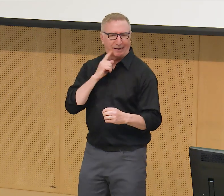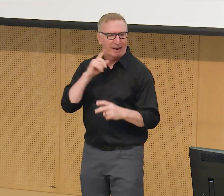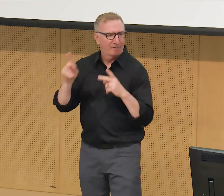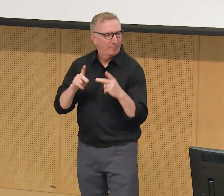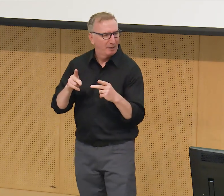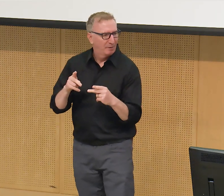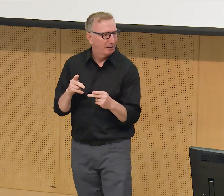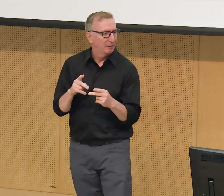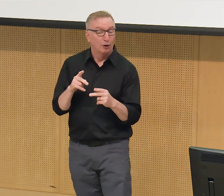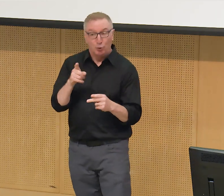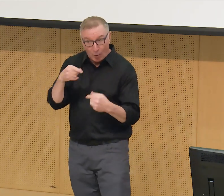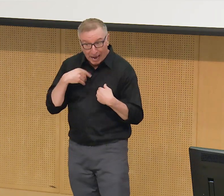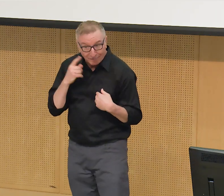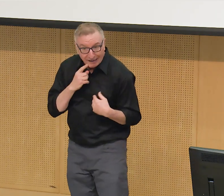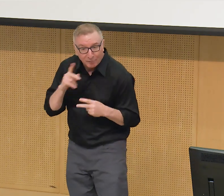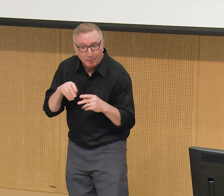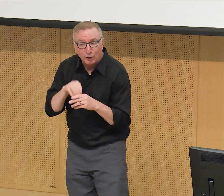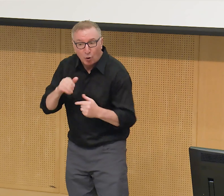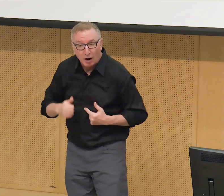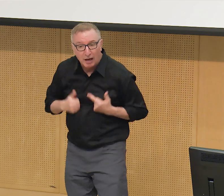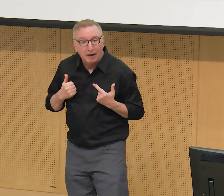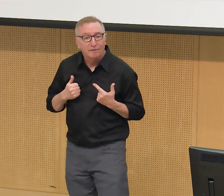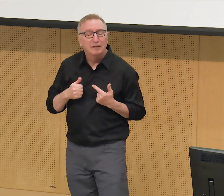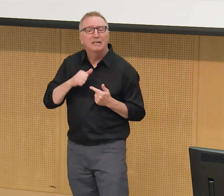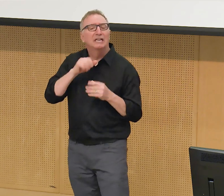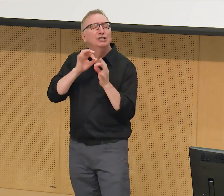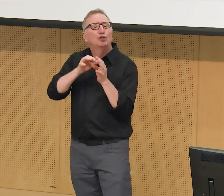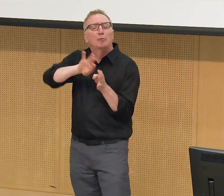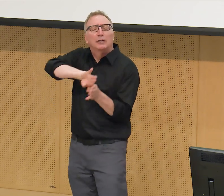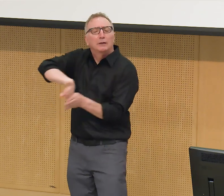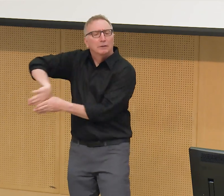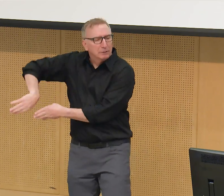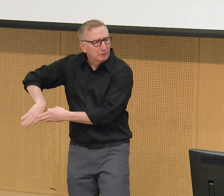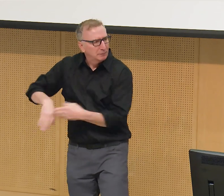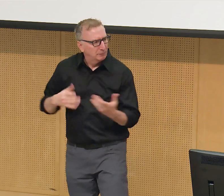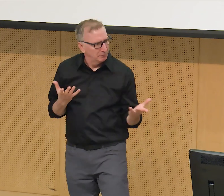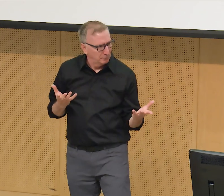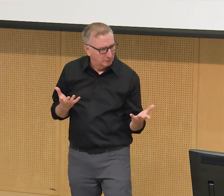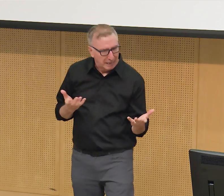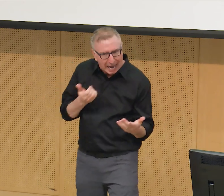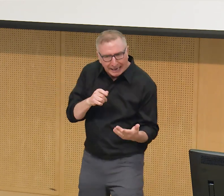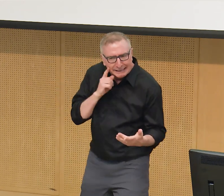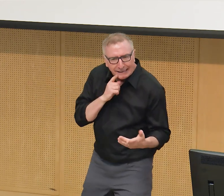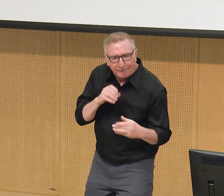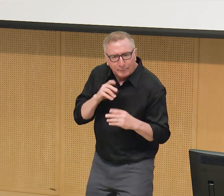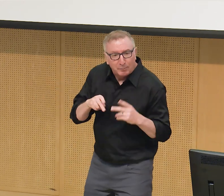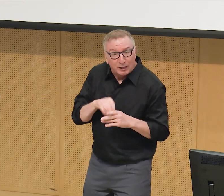How you feel about Deaf people. Do you have Deaf people in your life and outside of interpreting?